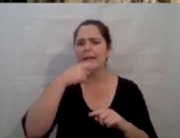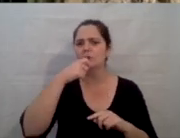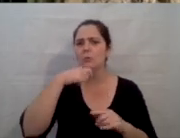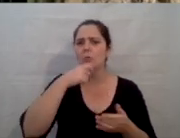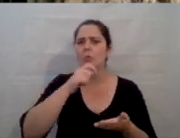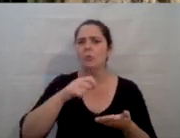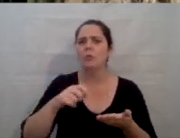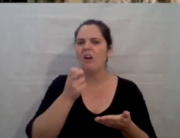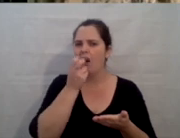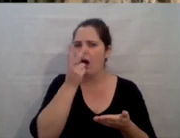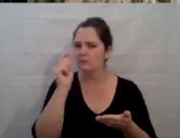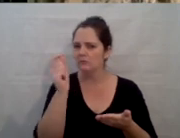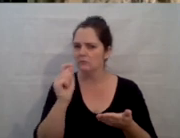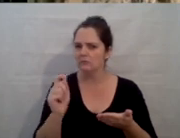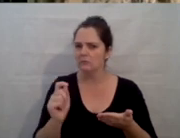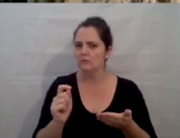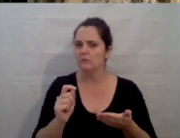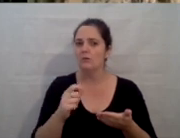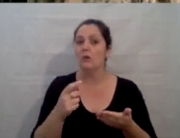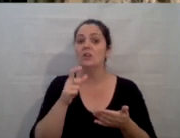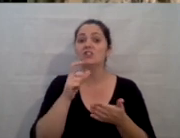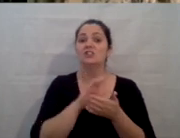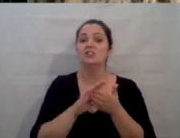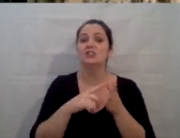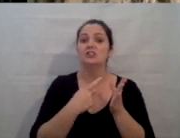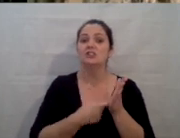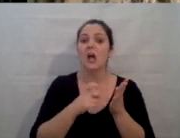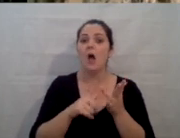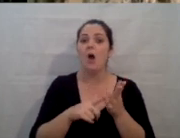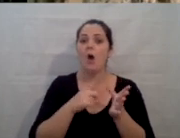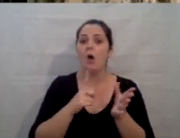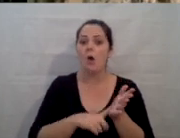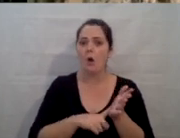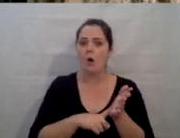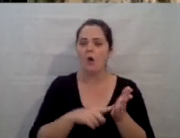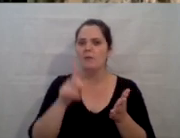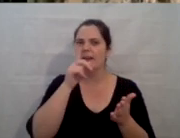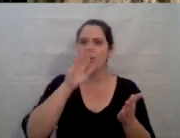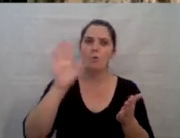if you're working willow charcoal you're going to be able to wipe that back so you just see the ghost of it there. And then we're going to start to hang